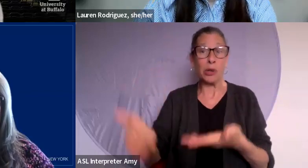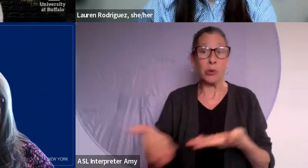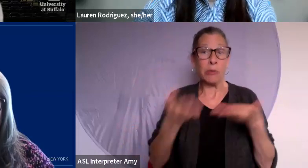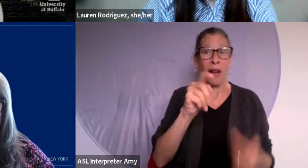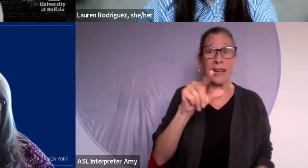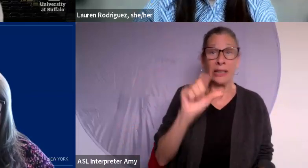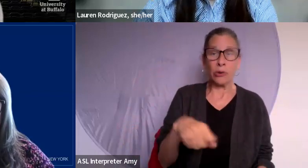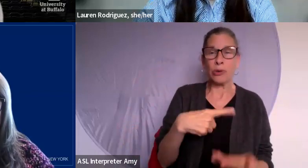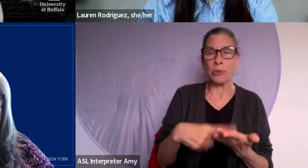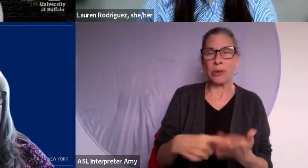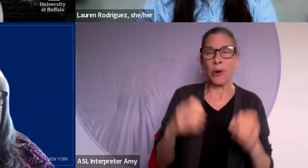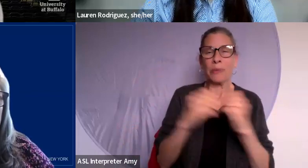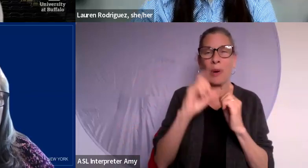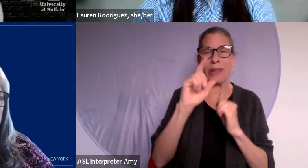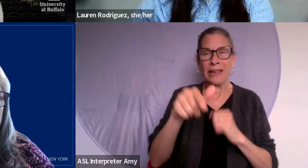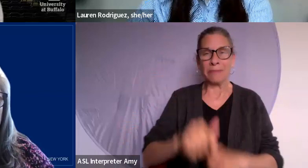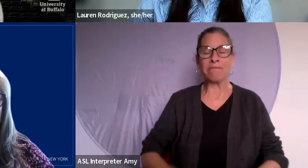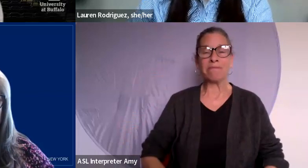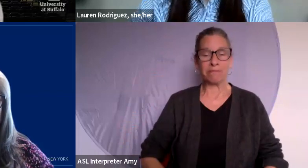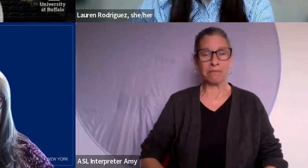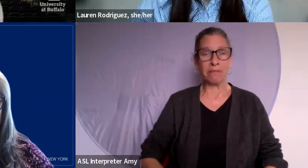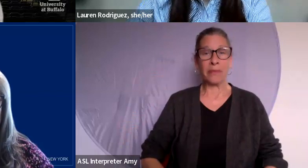talk more about that as well. Part of our work stream was, as